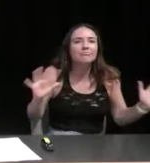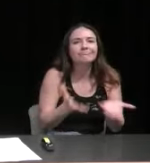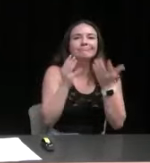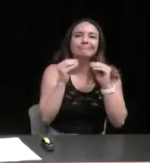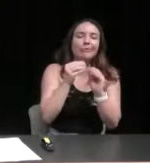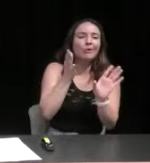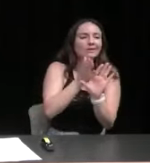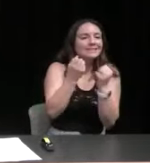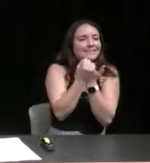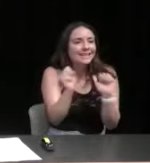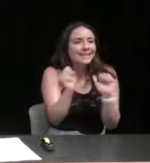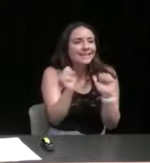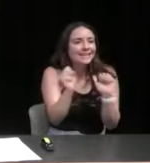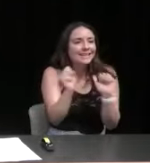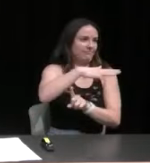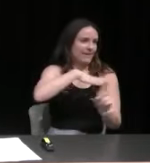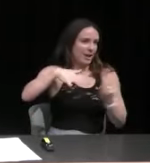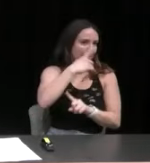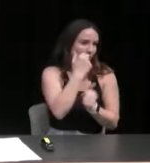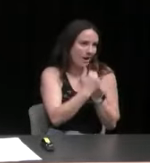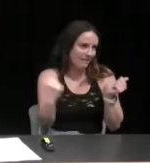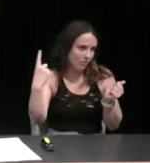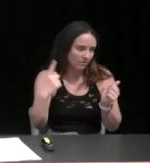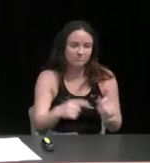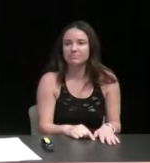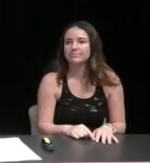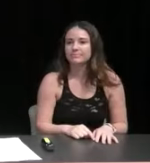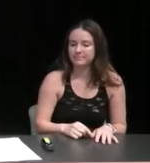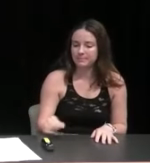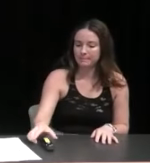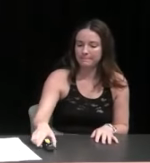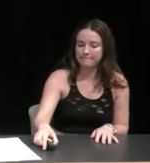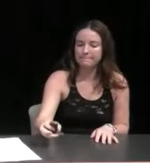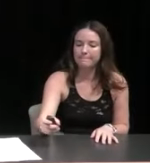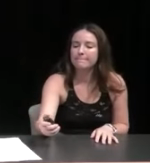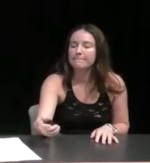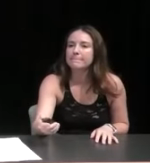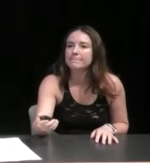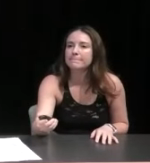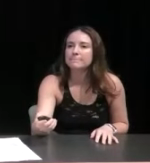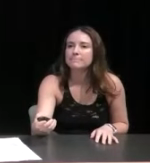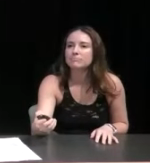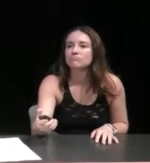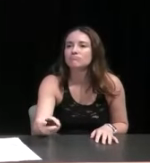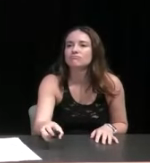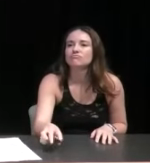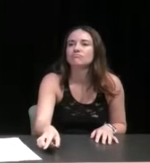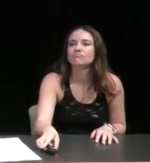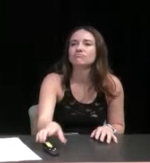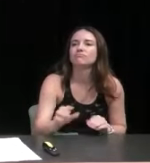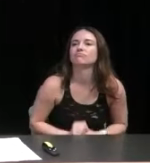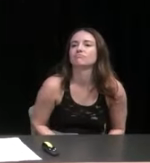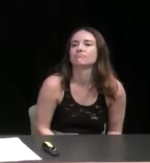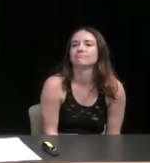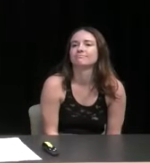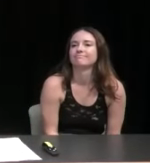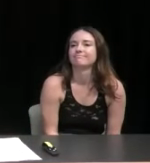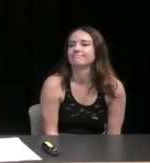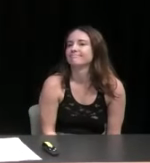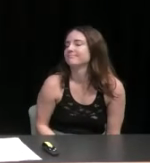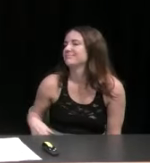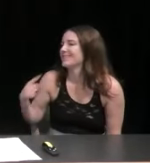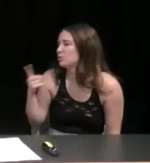look like um and also how to make a more um psychologically safe environment for everybody